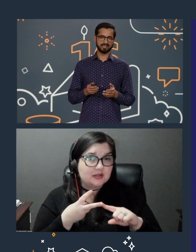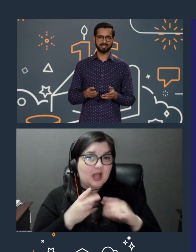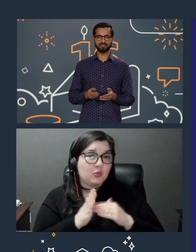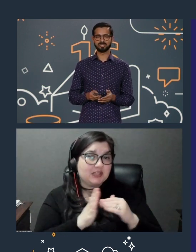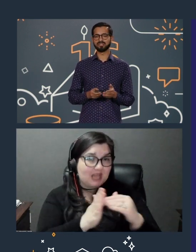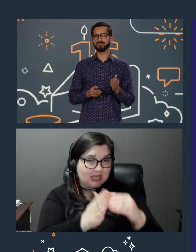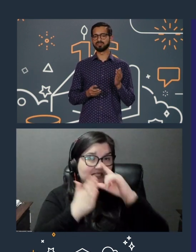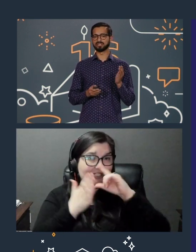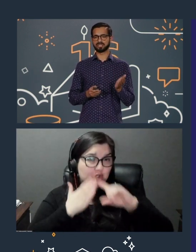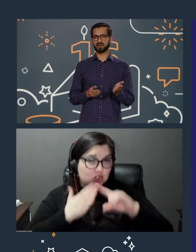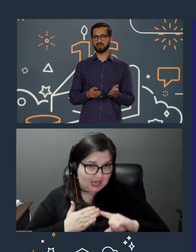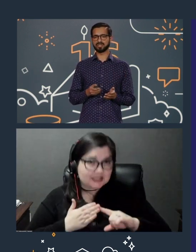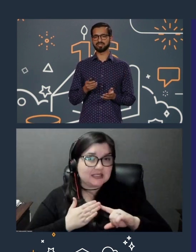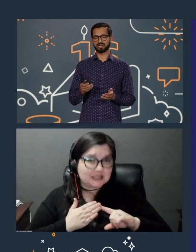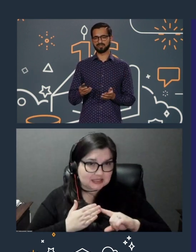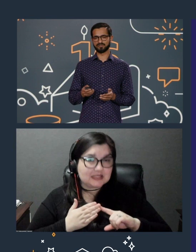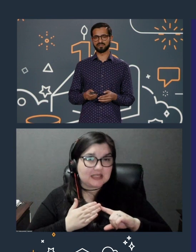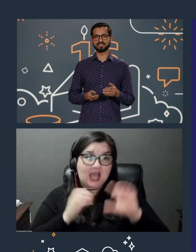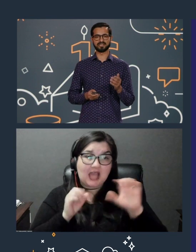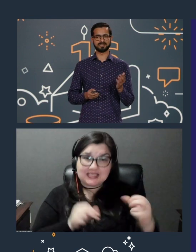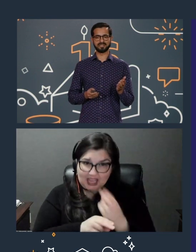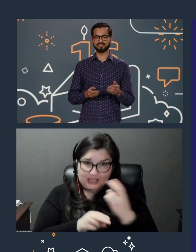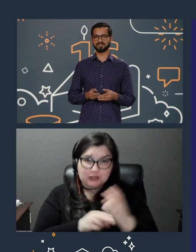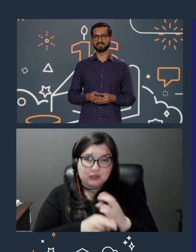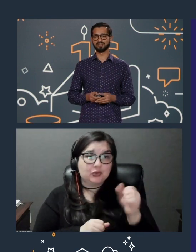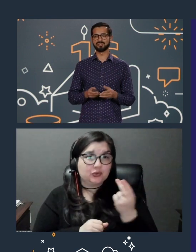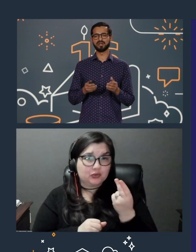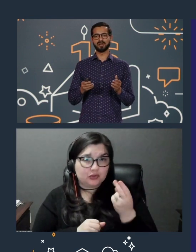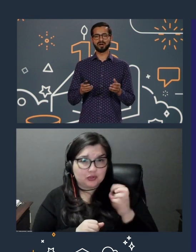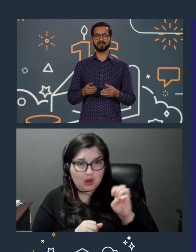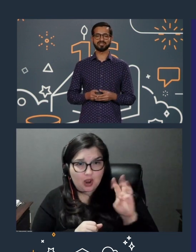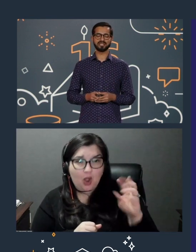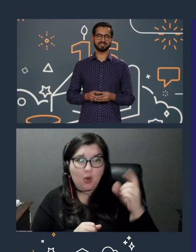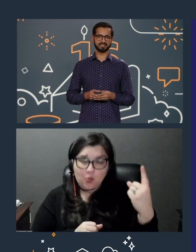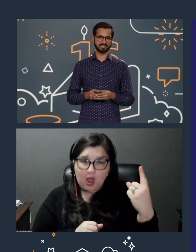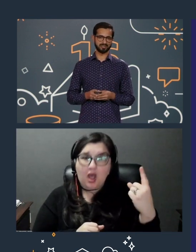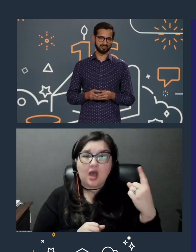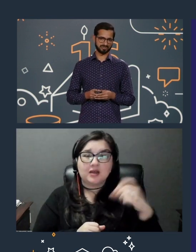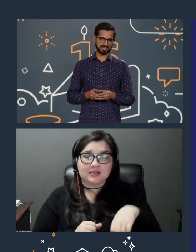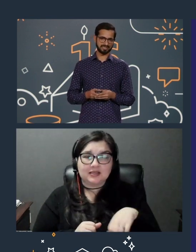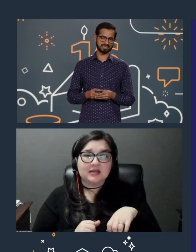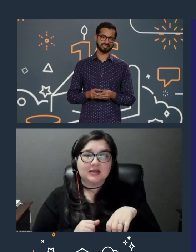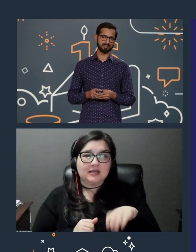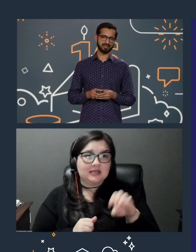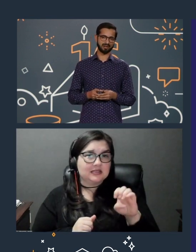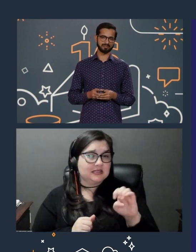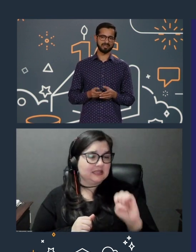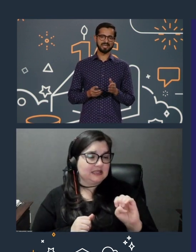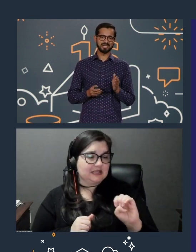Now you can use a SHA one SHA-256, CRC 32 or CSRC 32 C checksum algorithm,